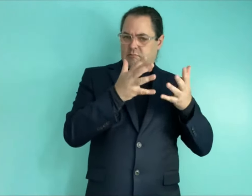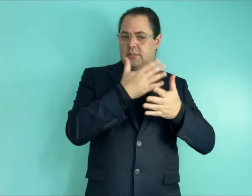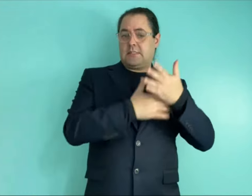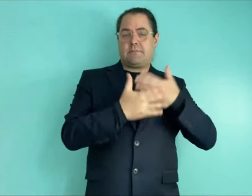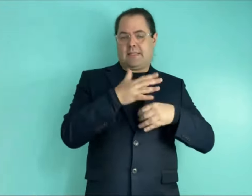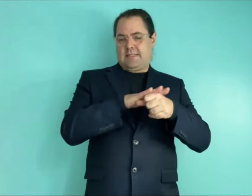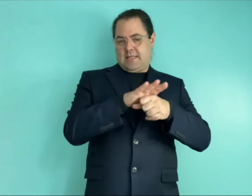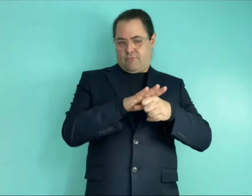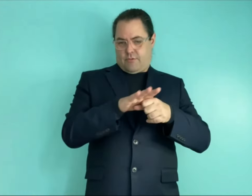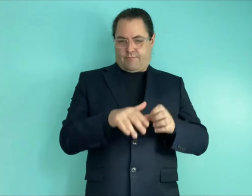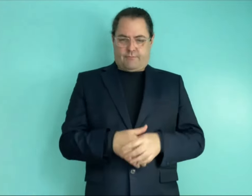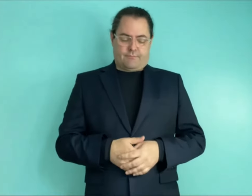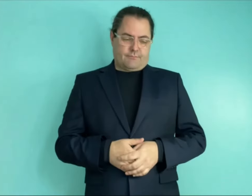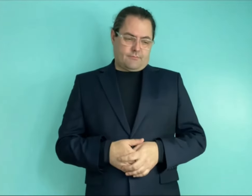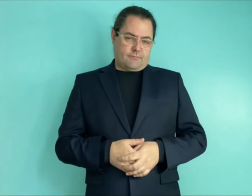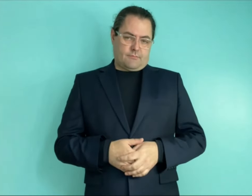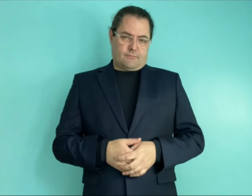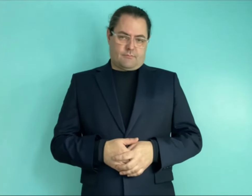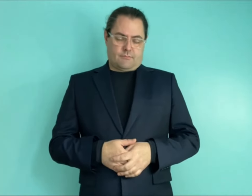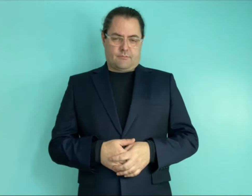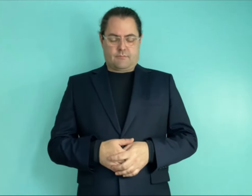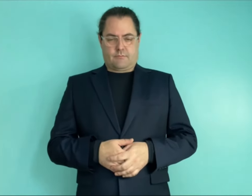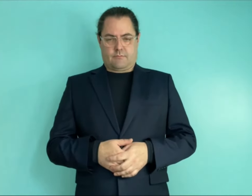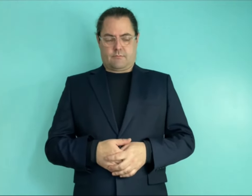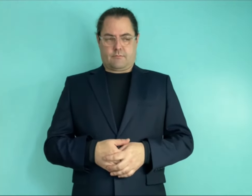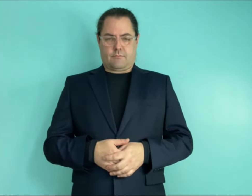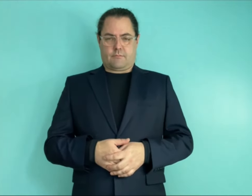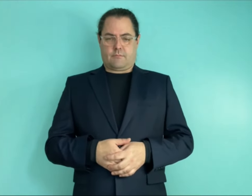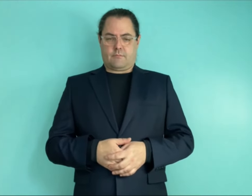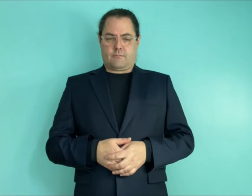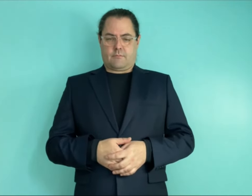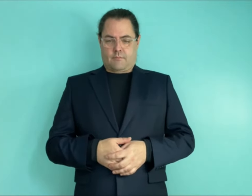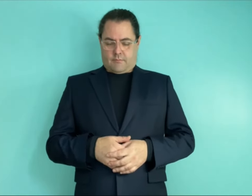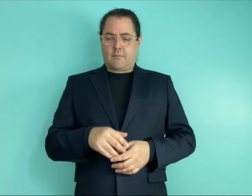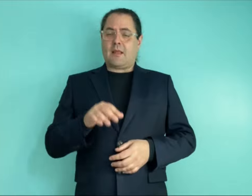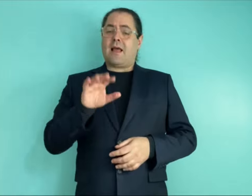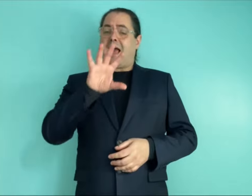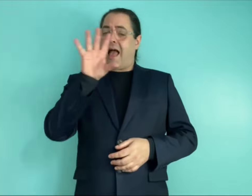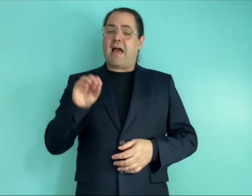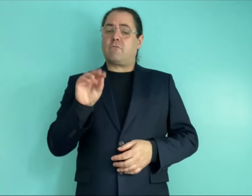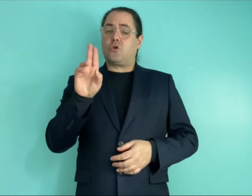16:16:50 And I would like to mention that the African Union from the African Union has